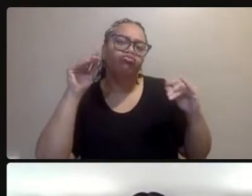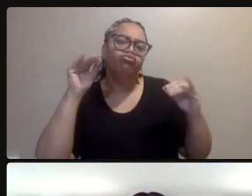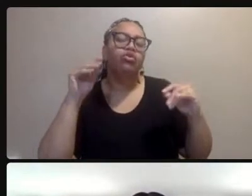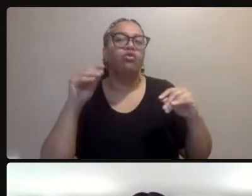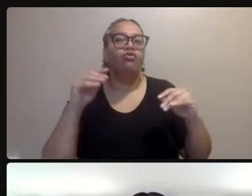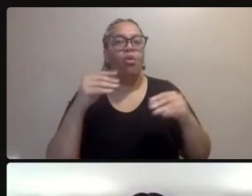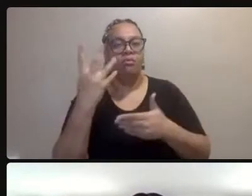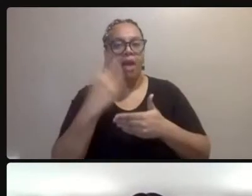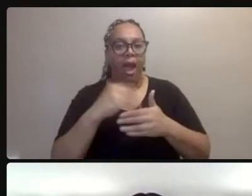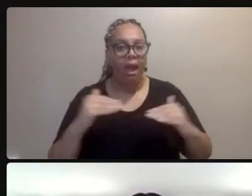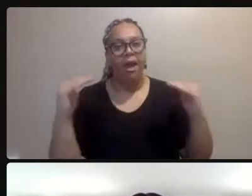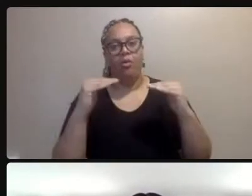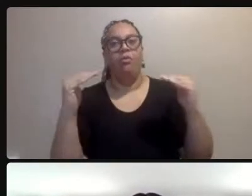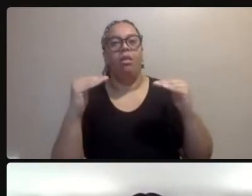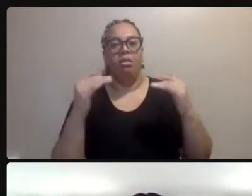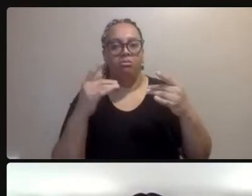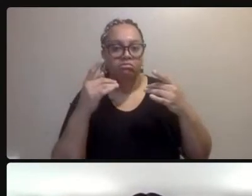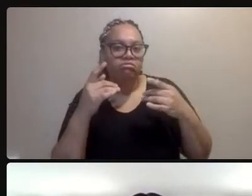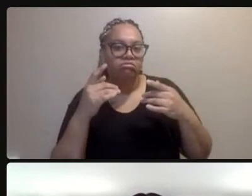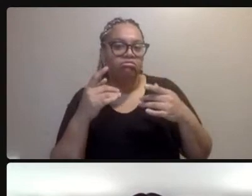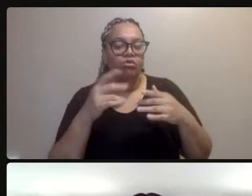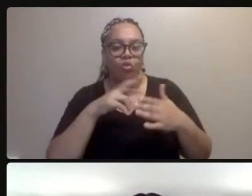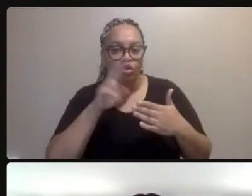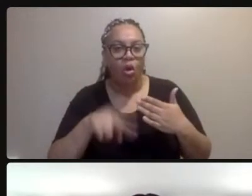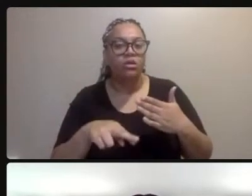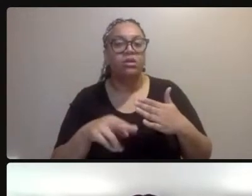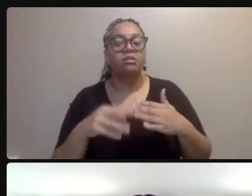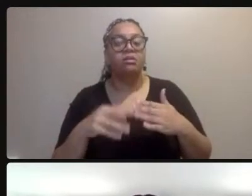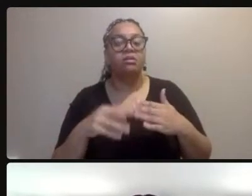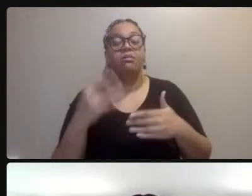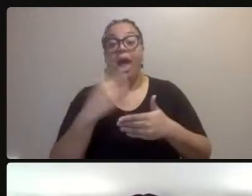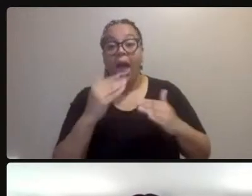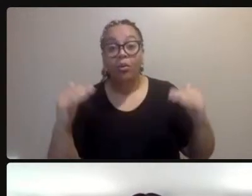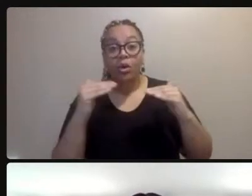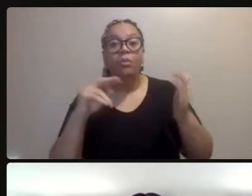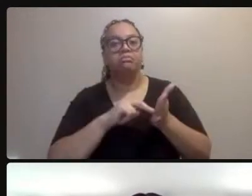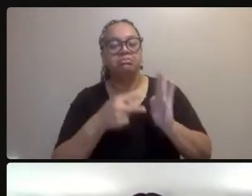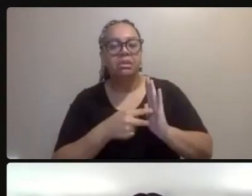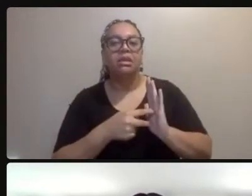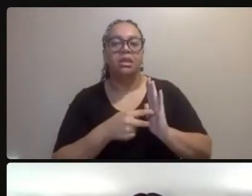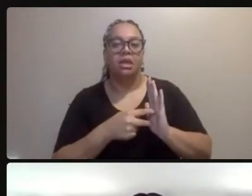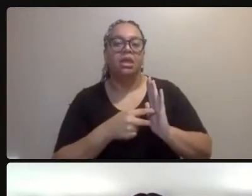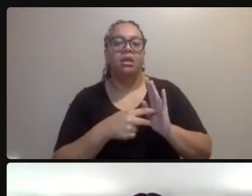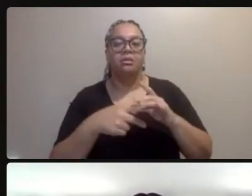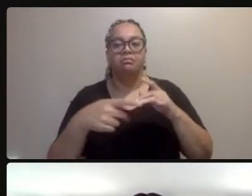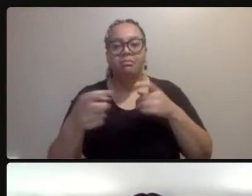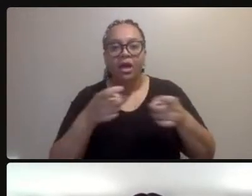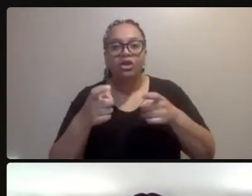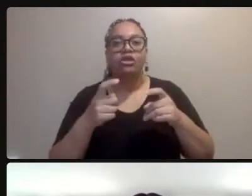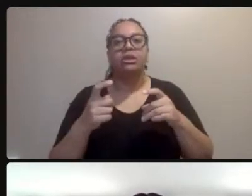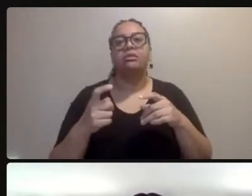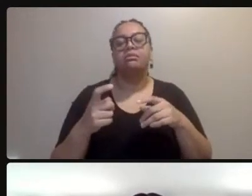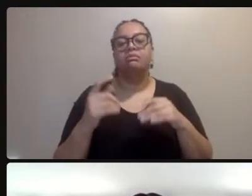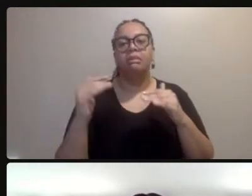DESIGN AND IMPLEMENTATION OF POLICIES AND PROGRAMS WILL BE